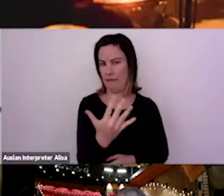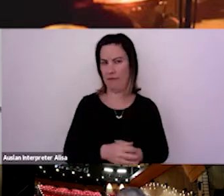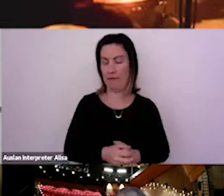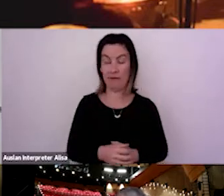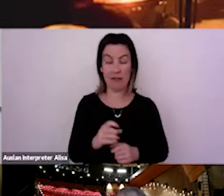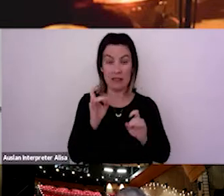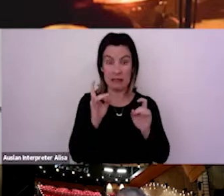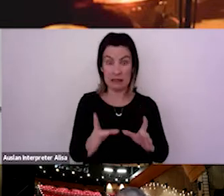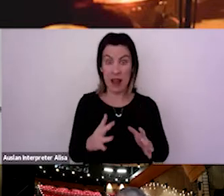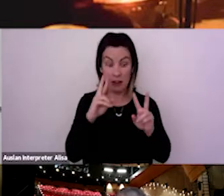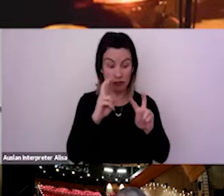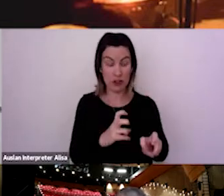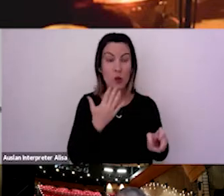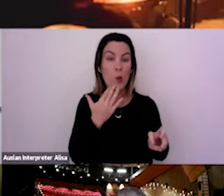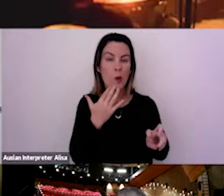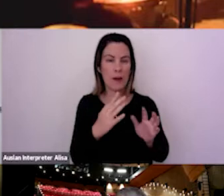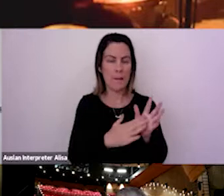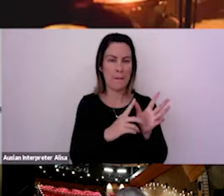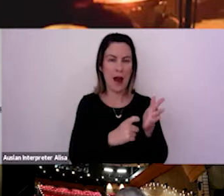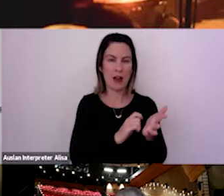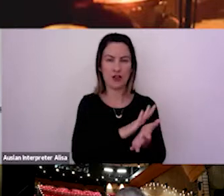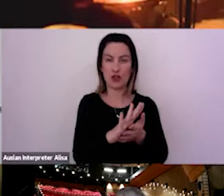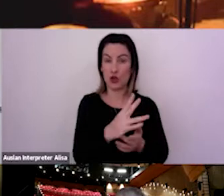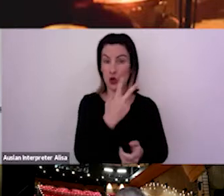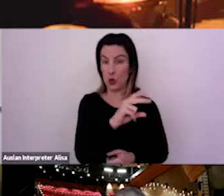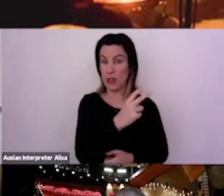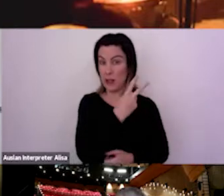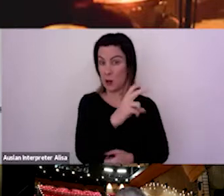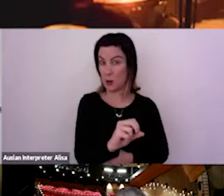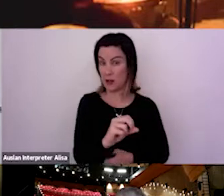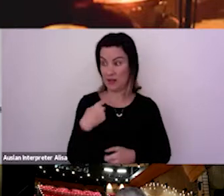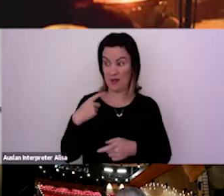sentiment and engame. Into 2021 and thank goodness we are.